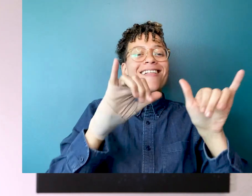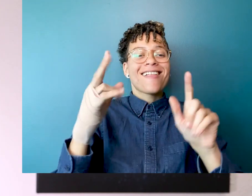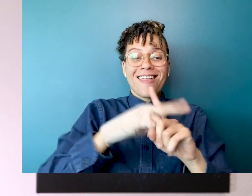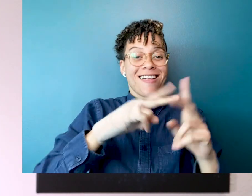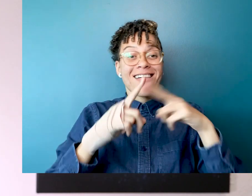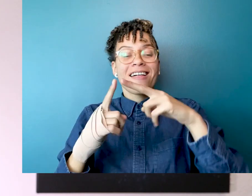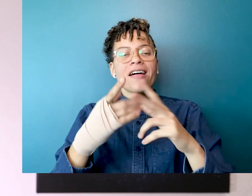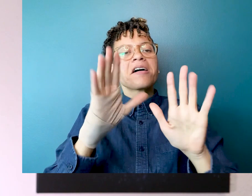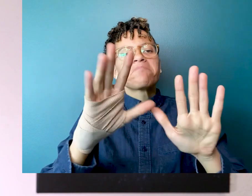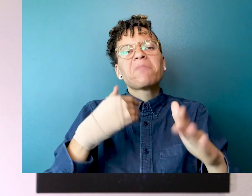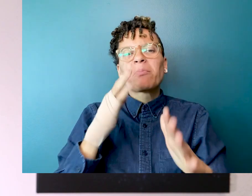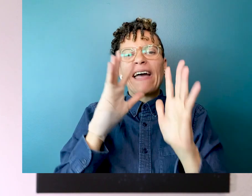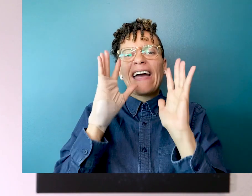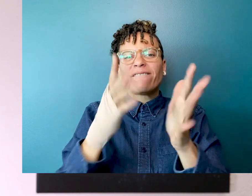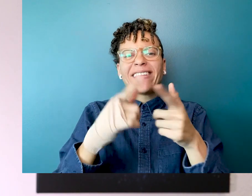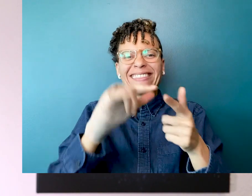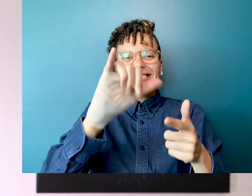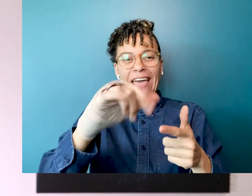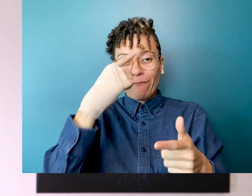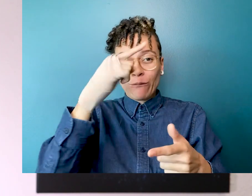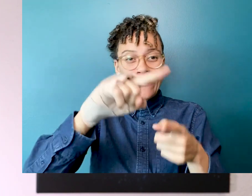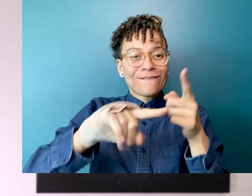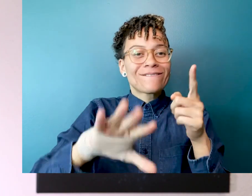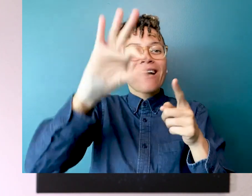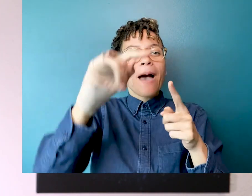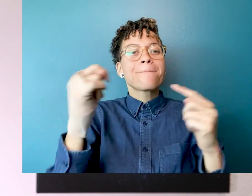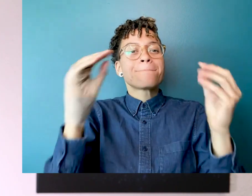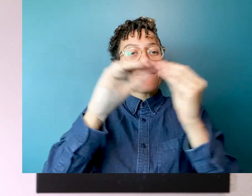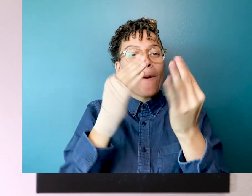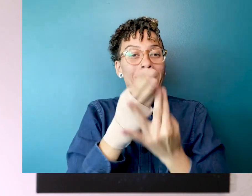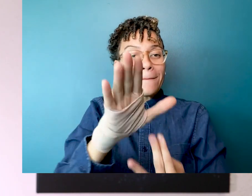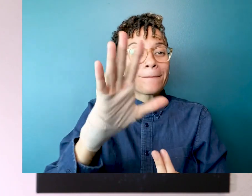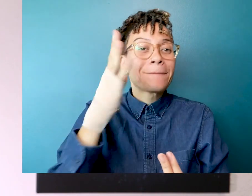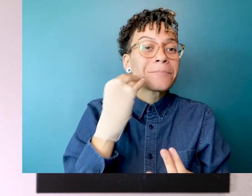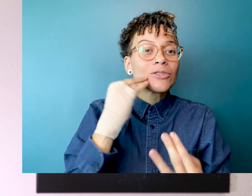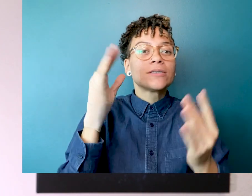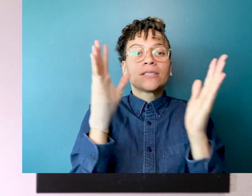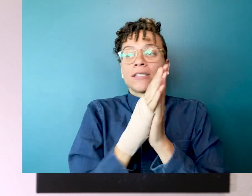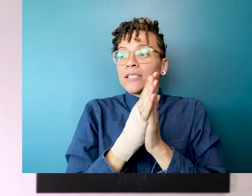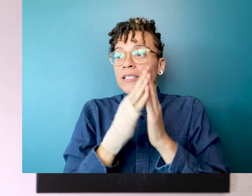I'm actually pretty confident that if you do that test, and if you do it thoroughly